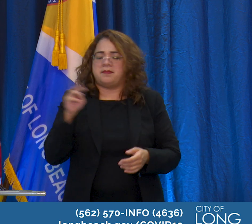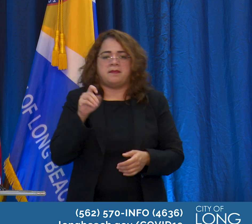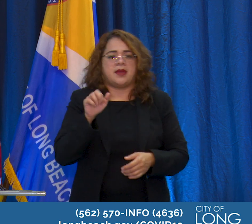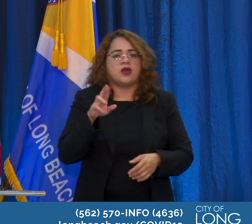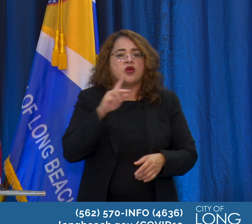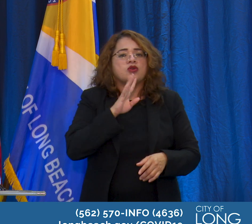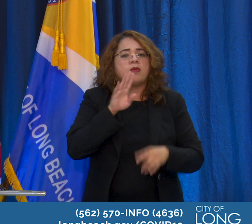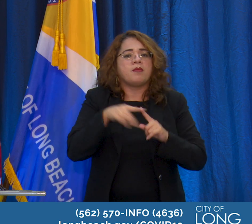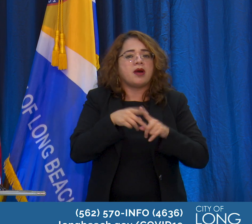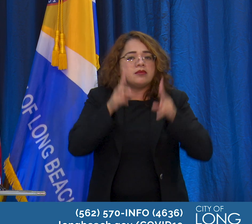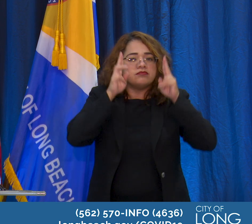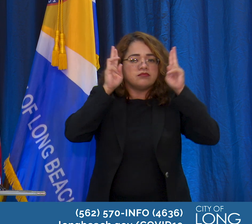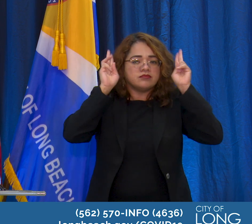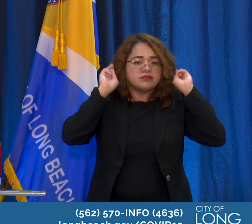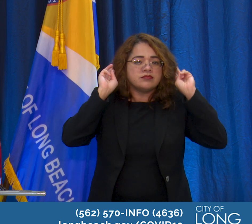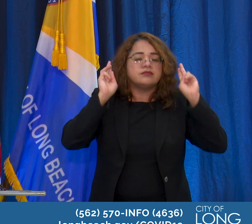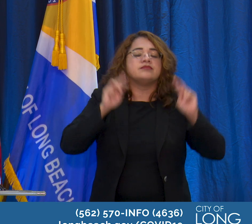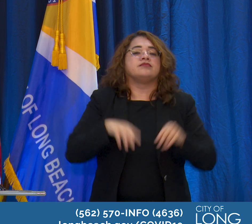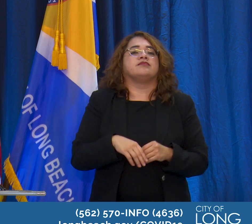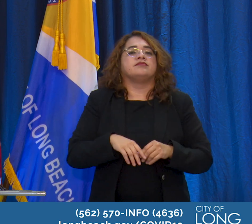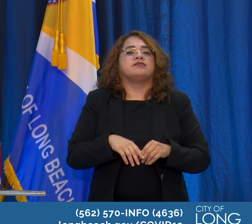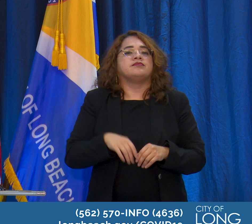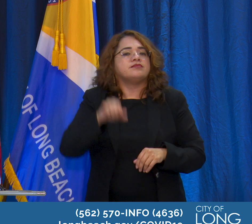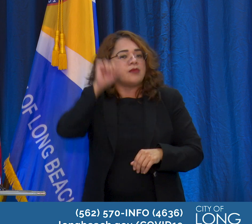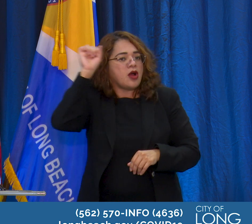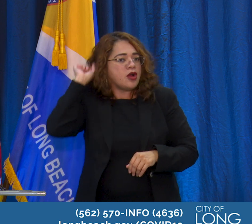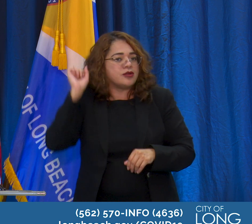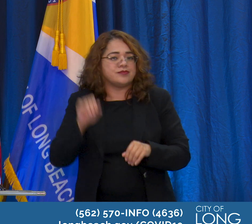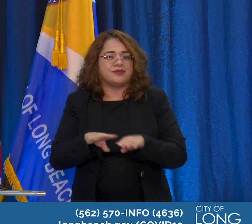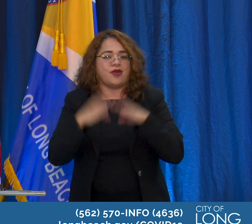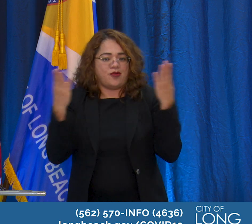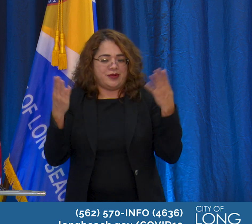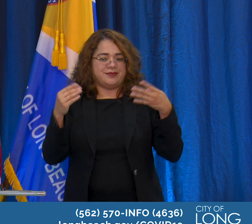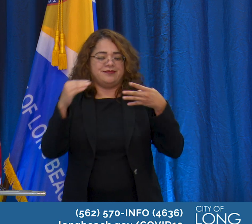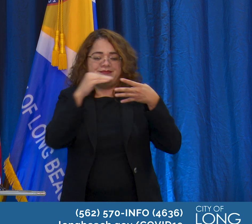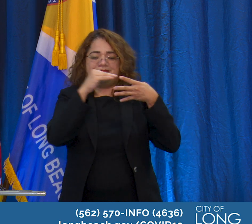As the mayor discussed, under the purple tier, hair salons and barber shops are allowed to